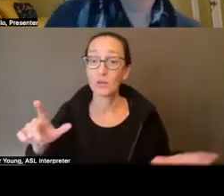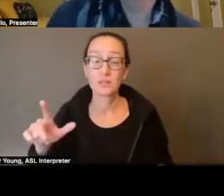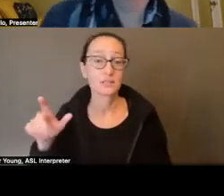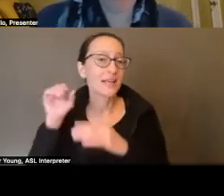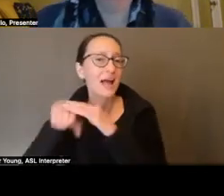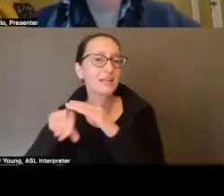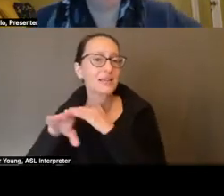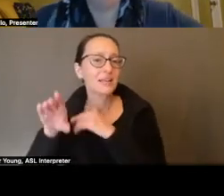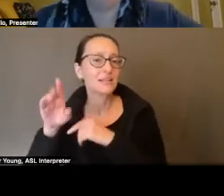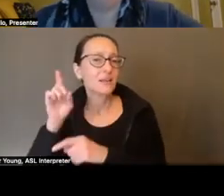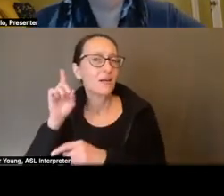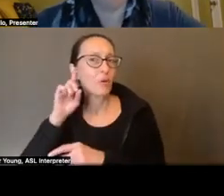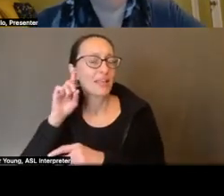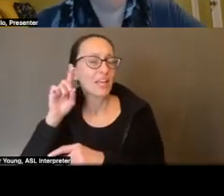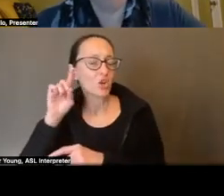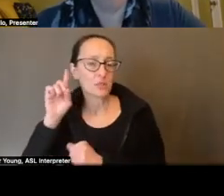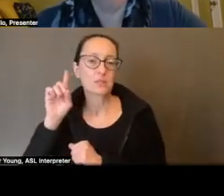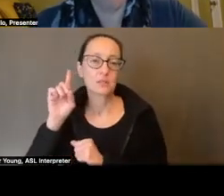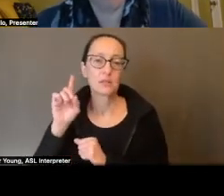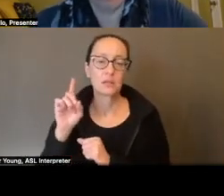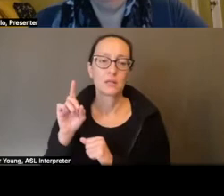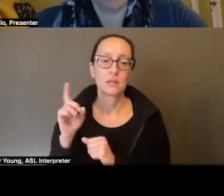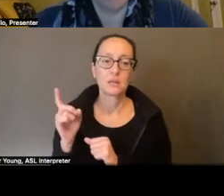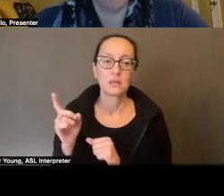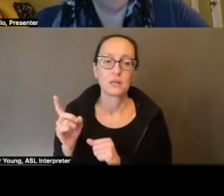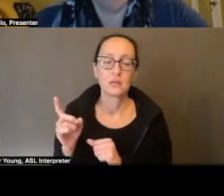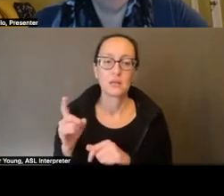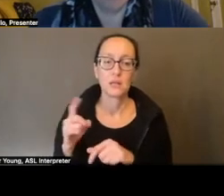But cued speech, cued language can be accessed